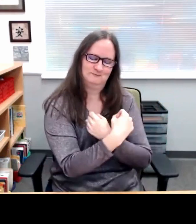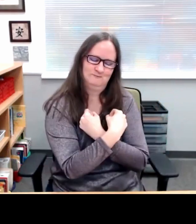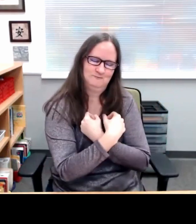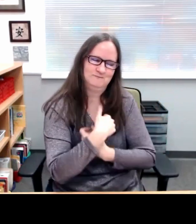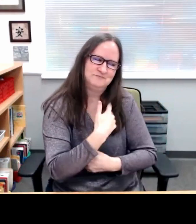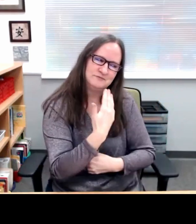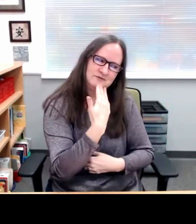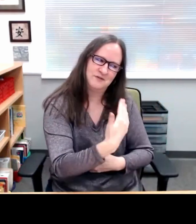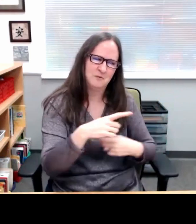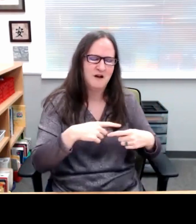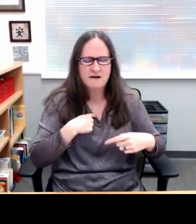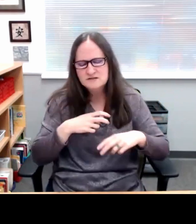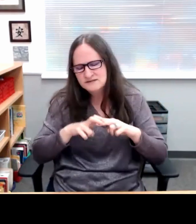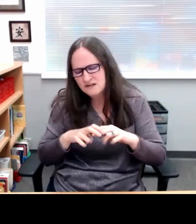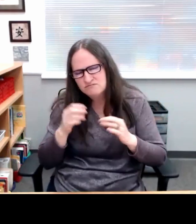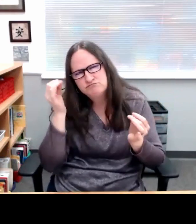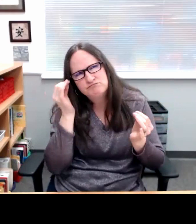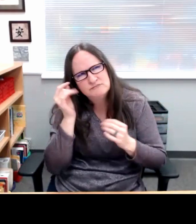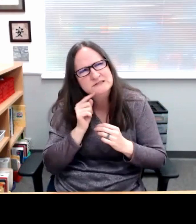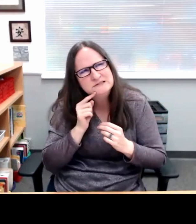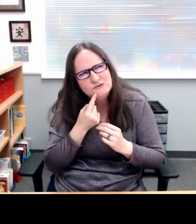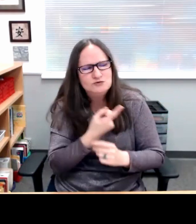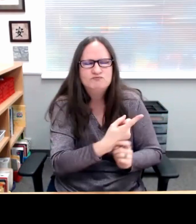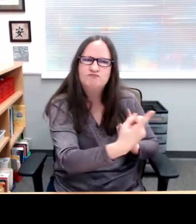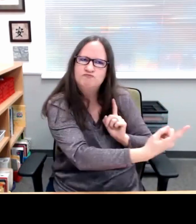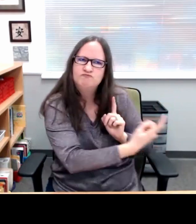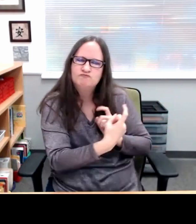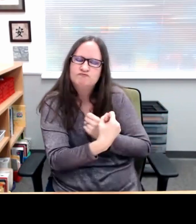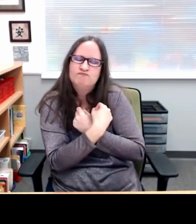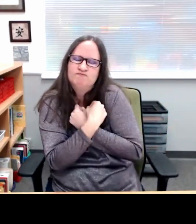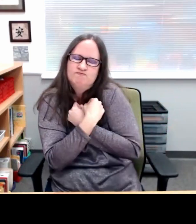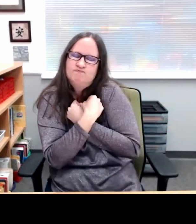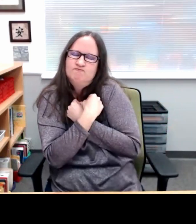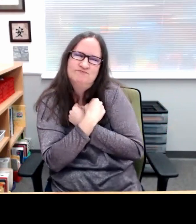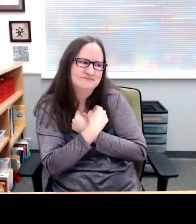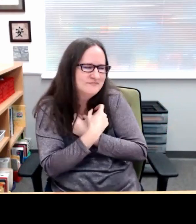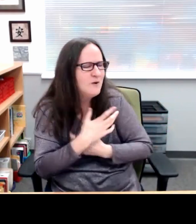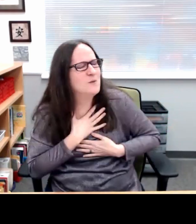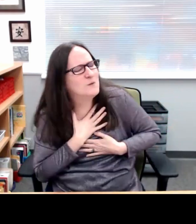And the fifth thing is a big hug. I was sitting thinking about you. You, I was,